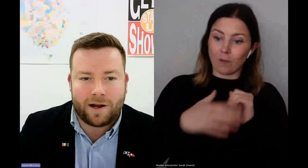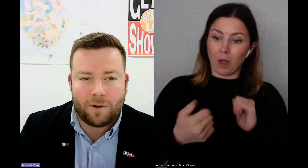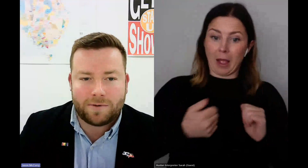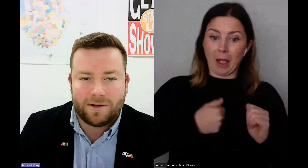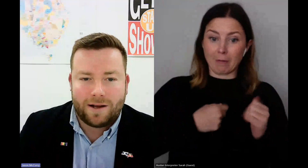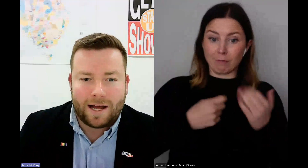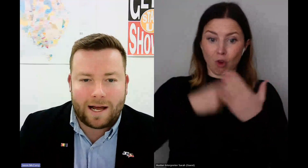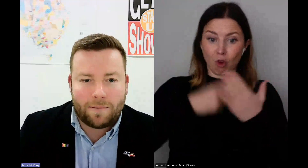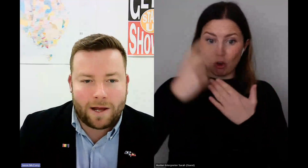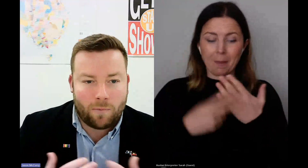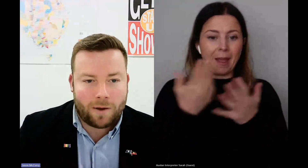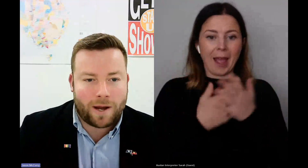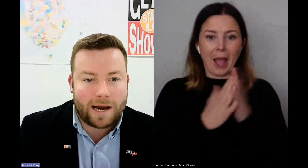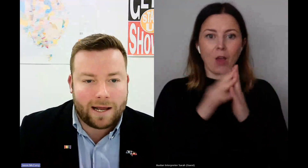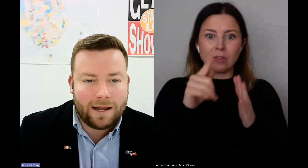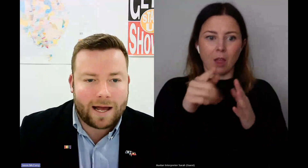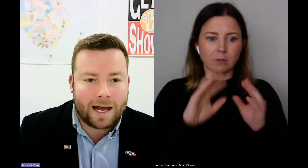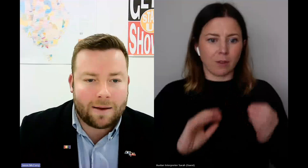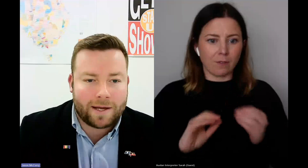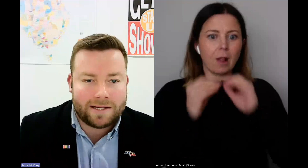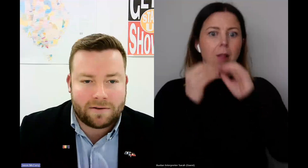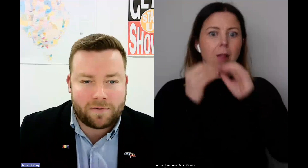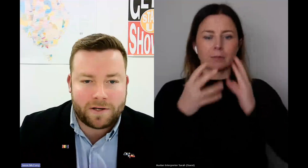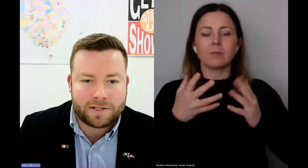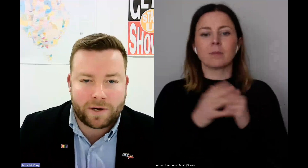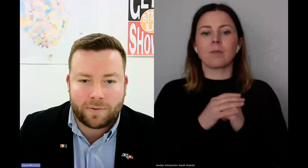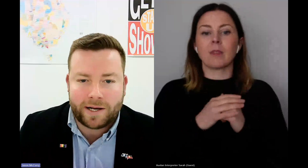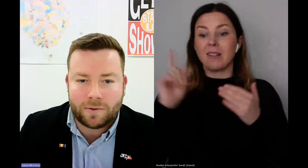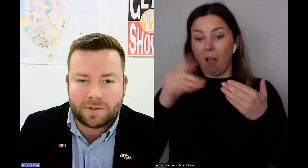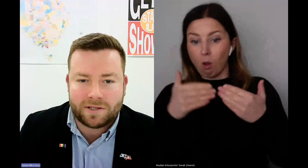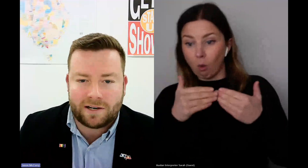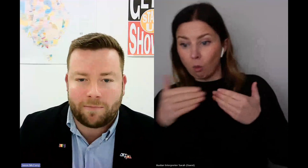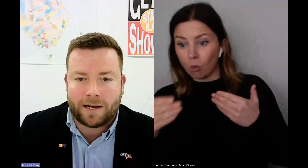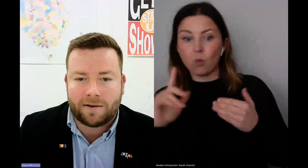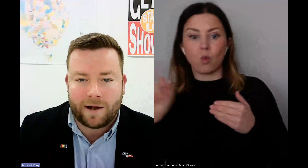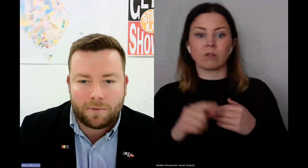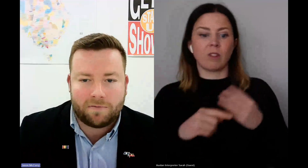developed and where we're heading is the first three resources that have been developed